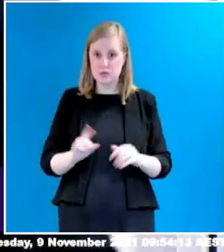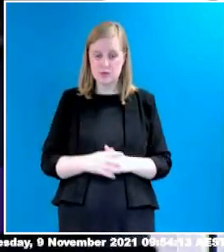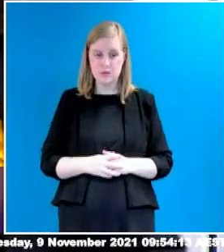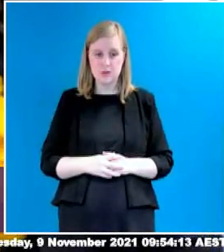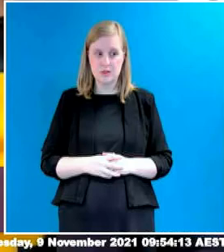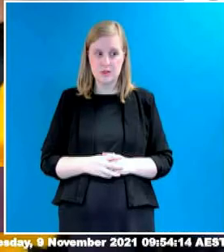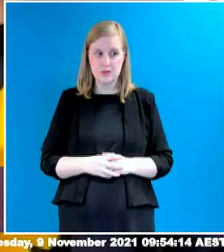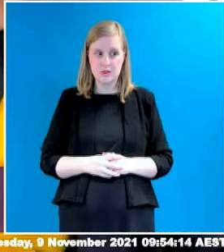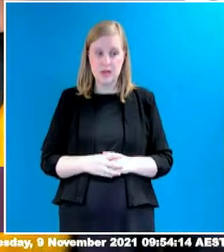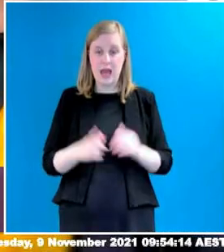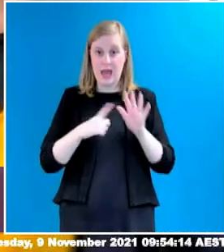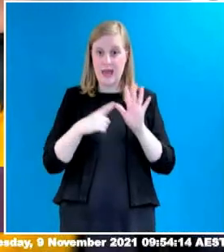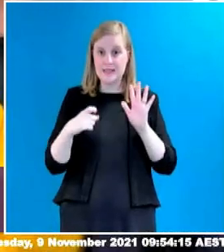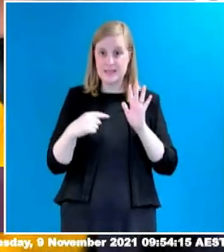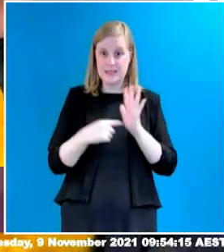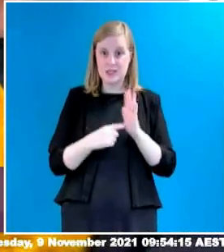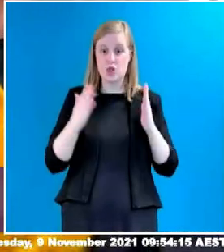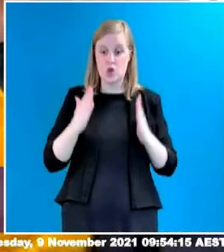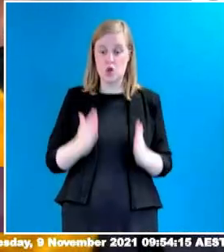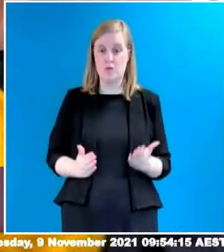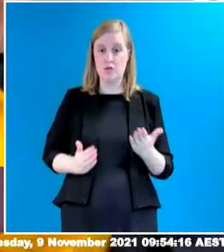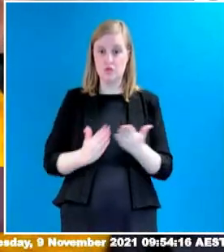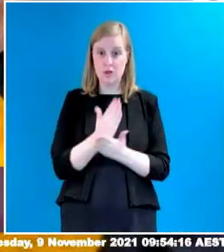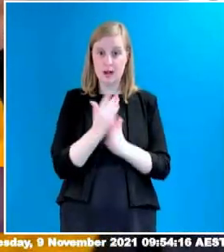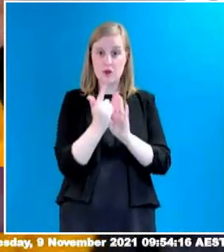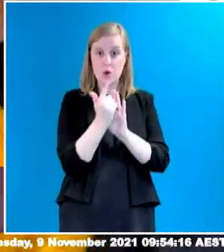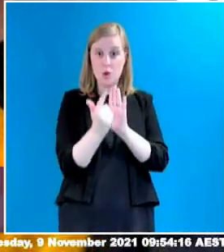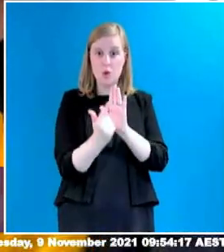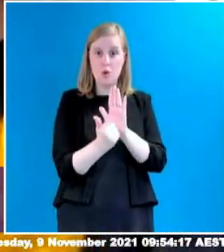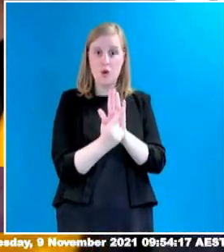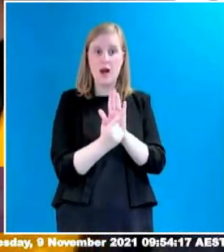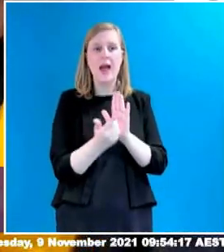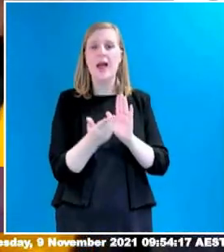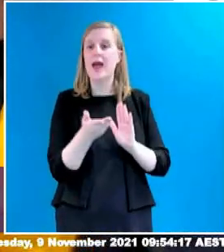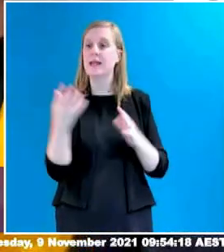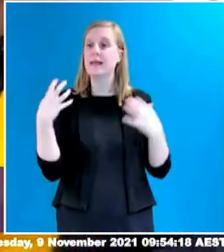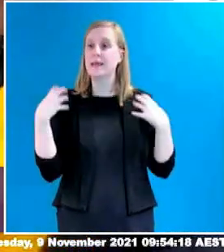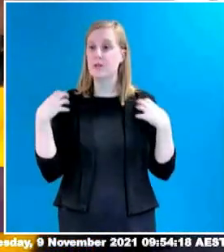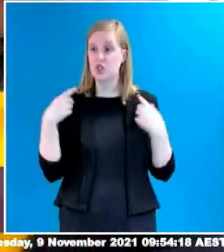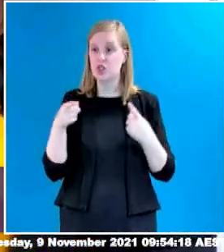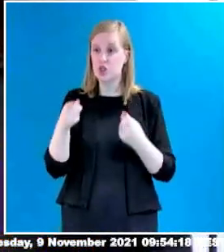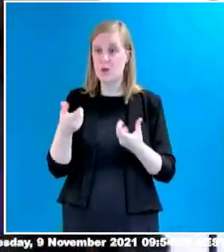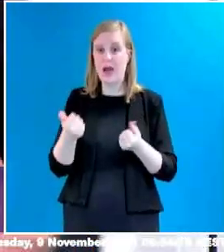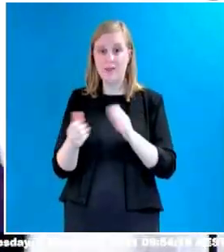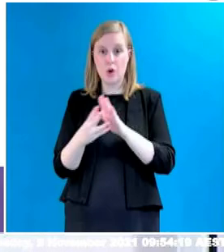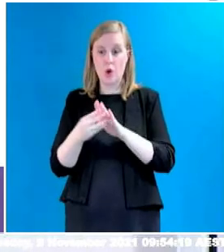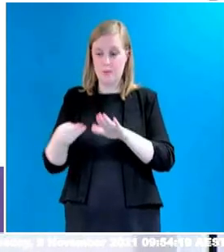The Commissioners have a copy in the bundle, and I won't go through every right.